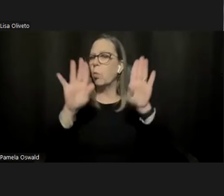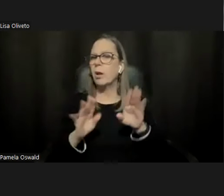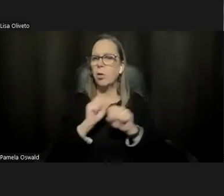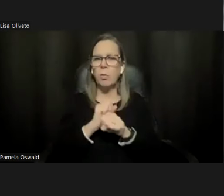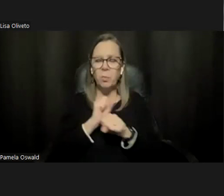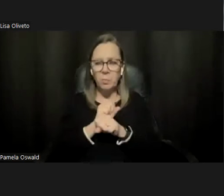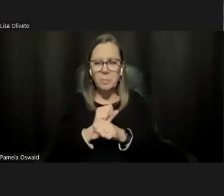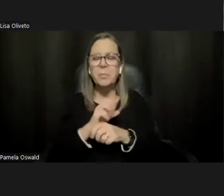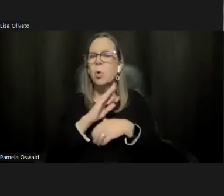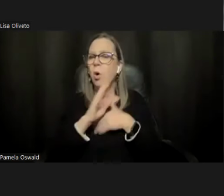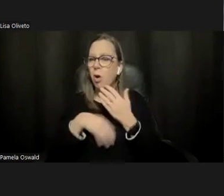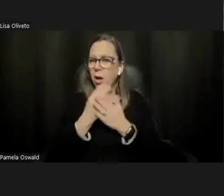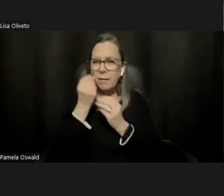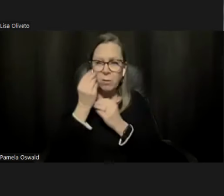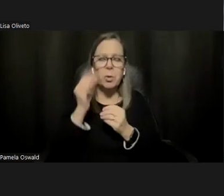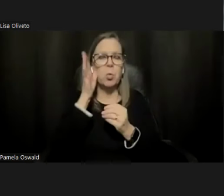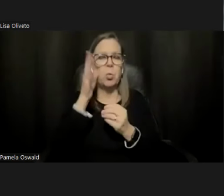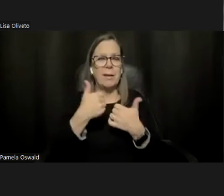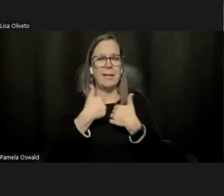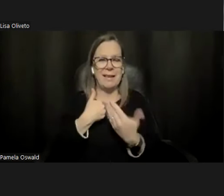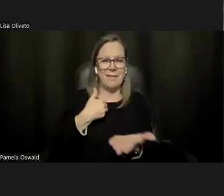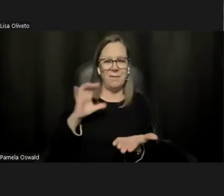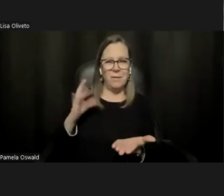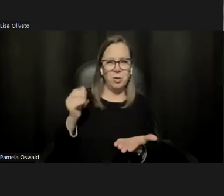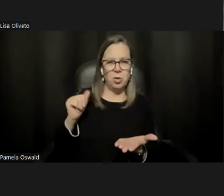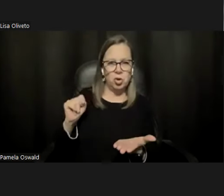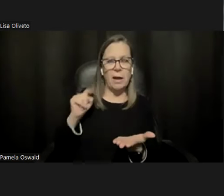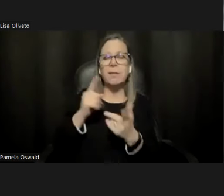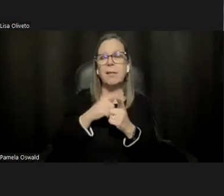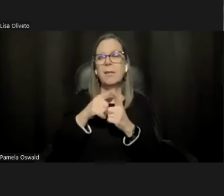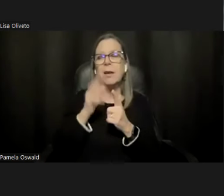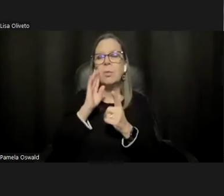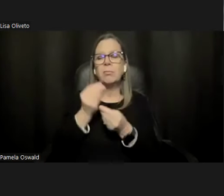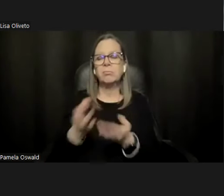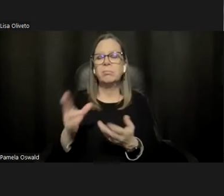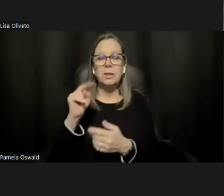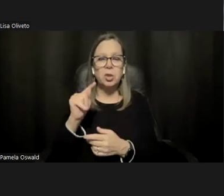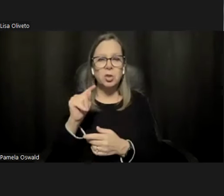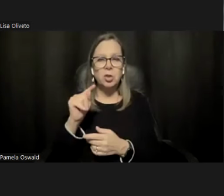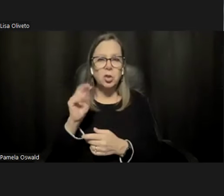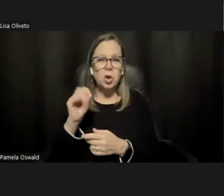All of that information is going to be in the chat and we will share that in the notes, as well.